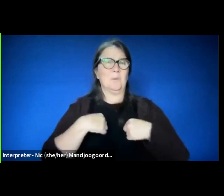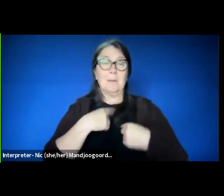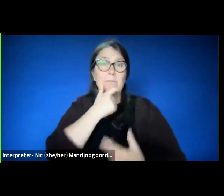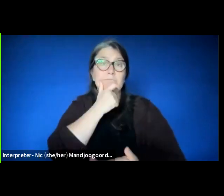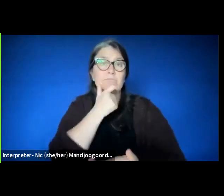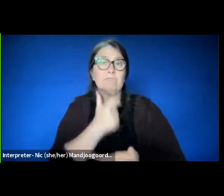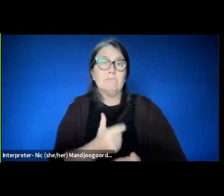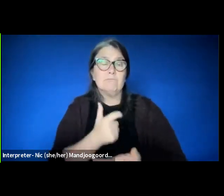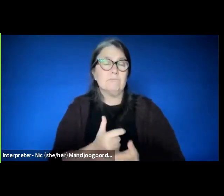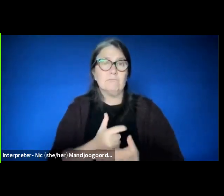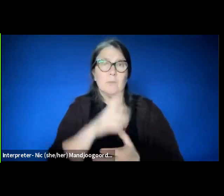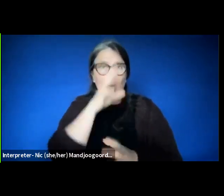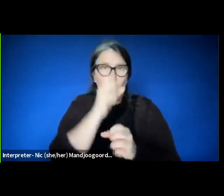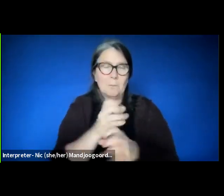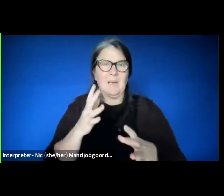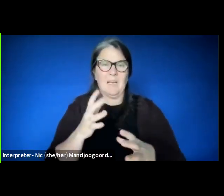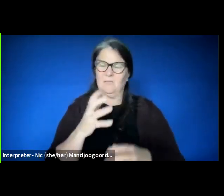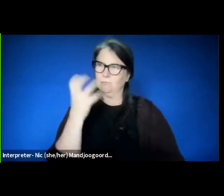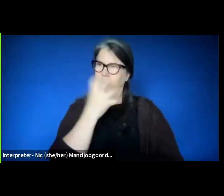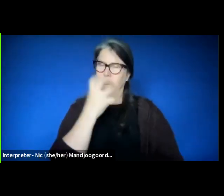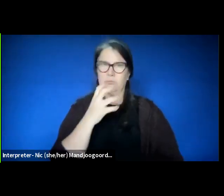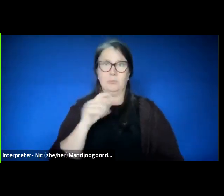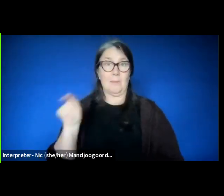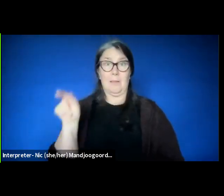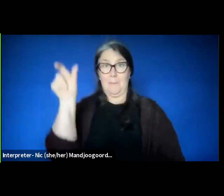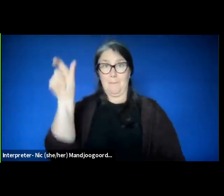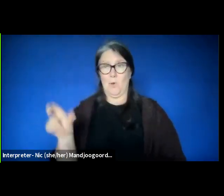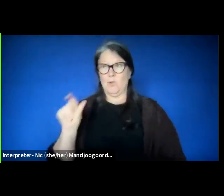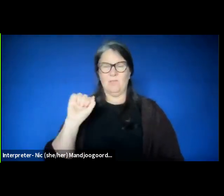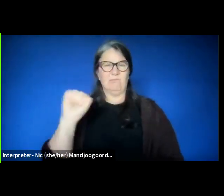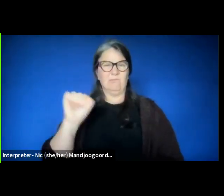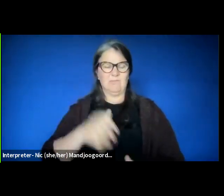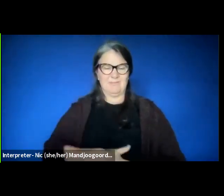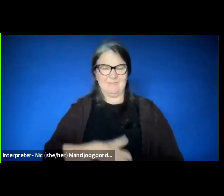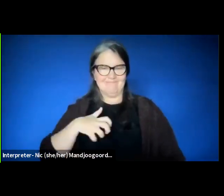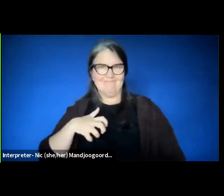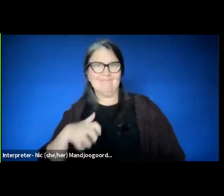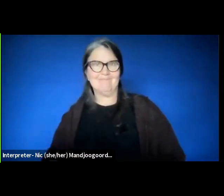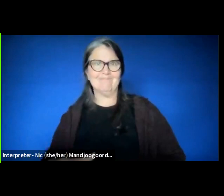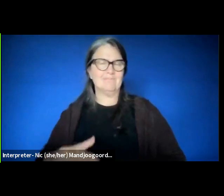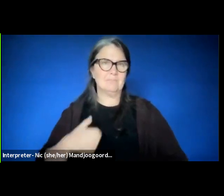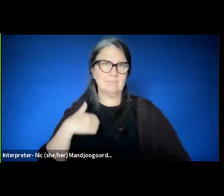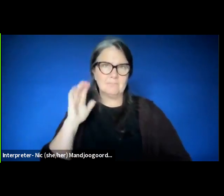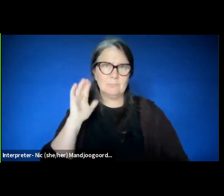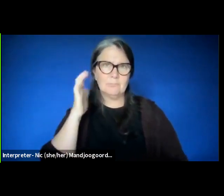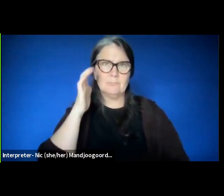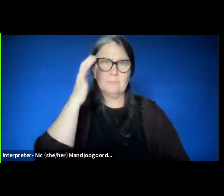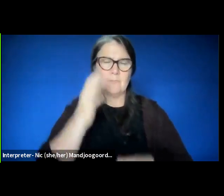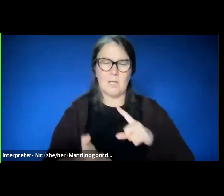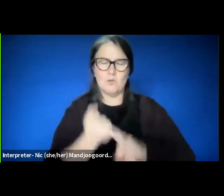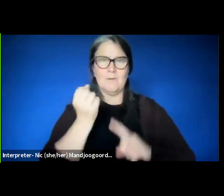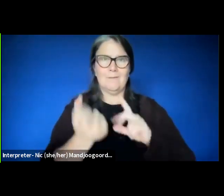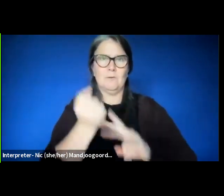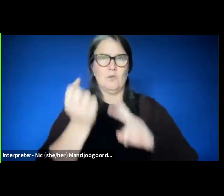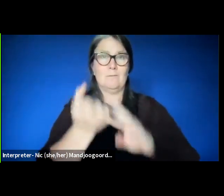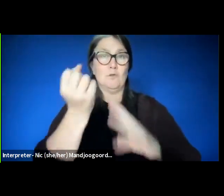As a student myself I was in As a student myself I was in one of the dedication and great. . The nominate is in accomplishing milestones far